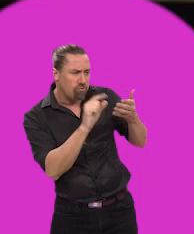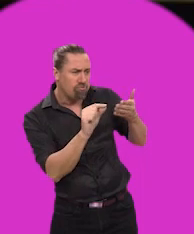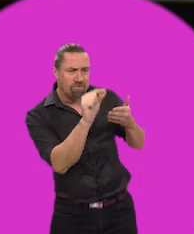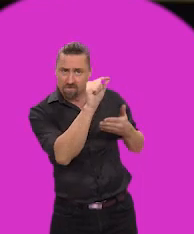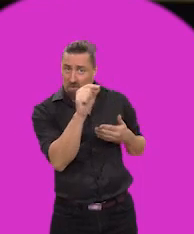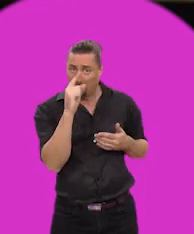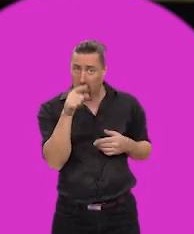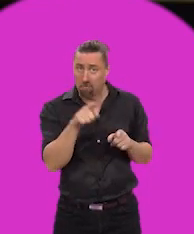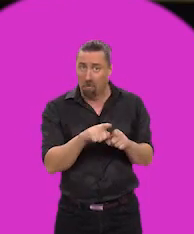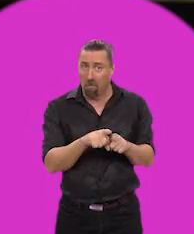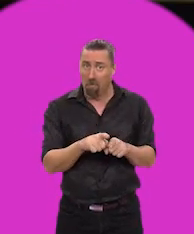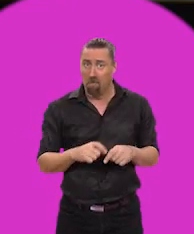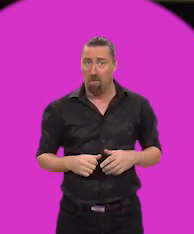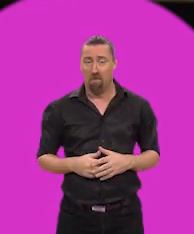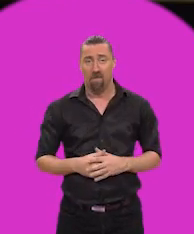like little Charlie did in today's story.